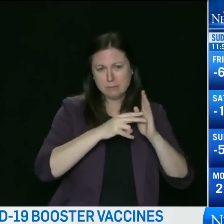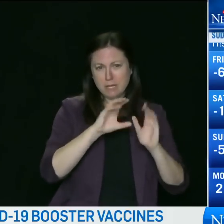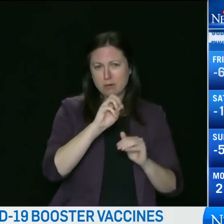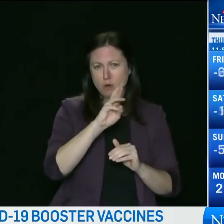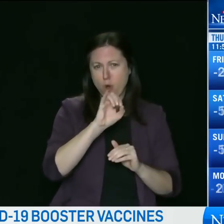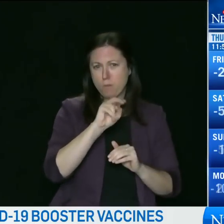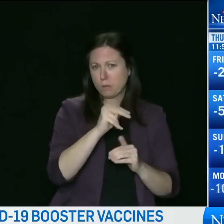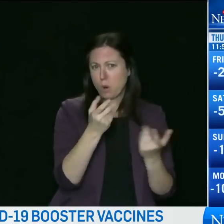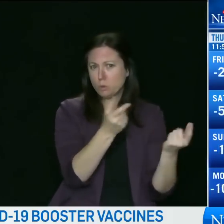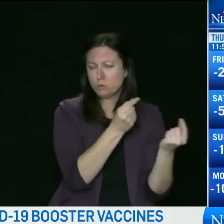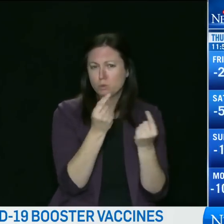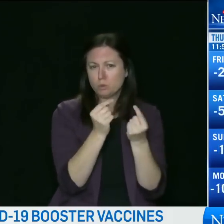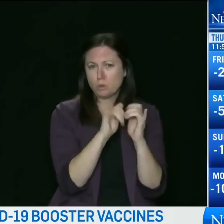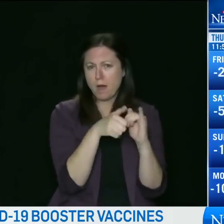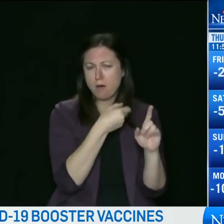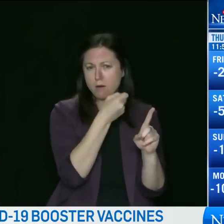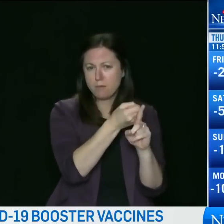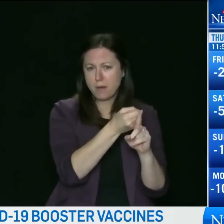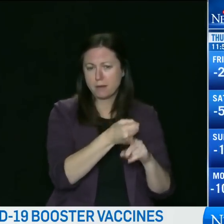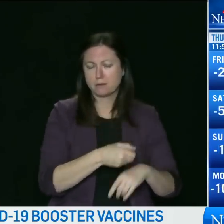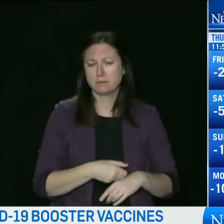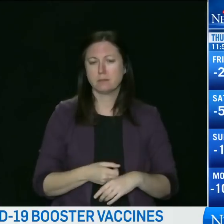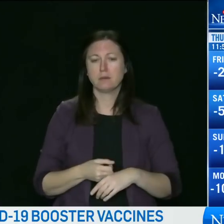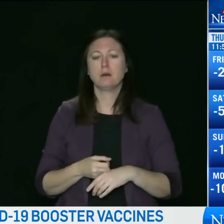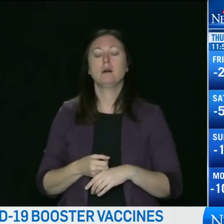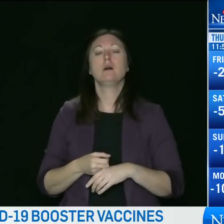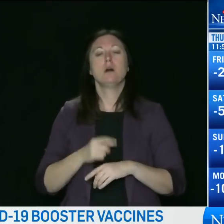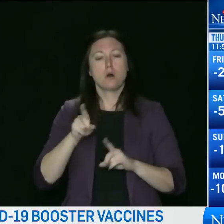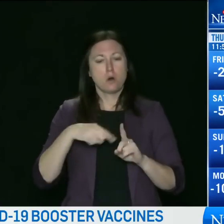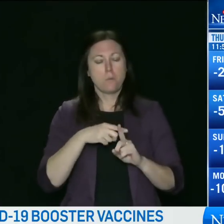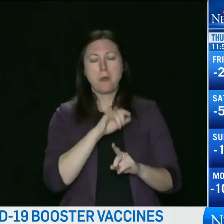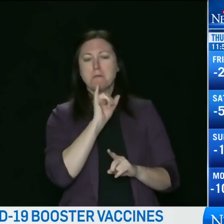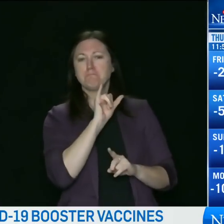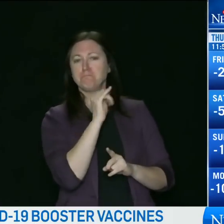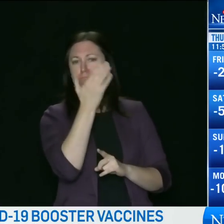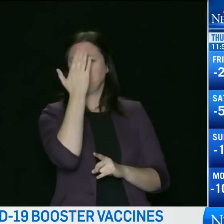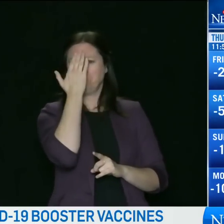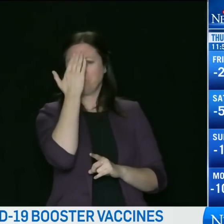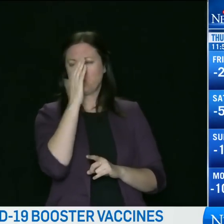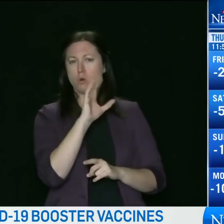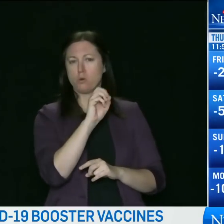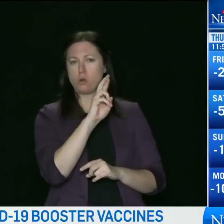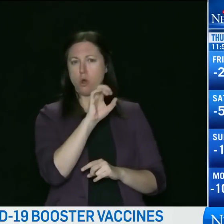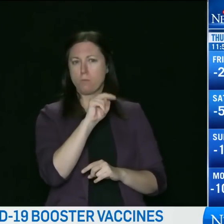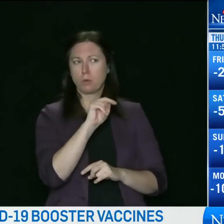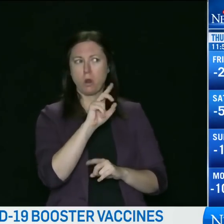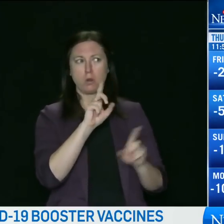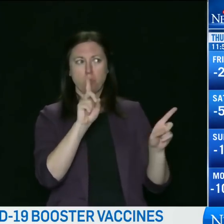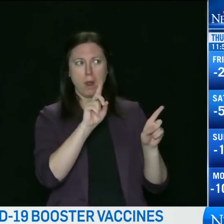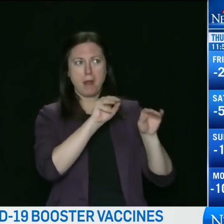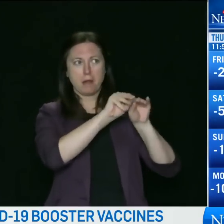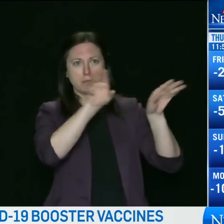AND TO DELAY THE SPREAD OF THE VIRUS AS MUCH AS YOU CAN.